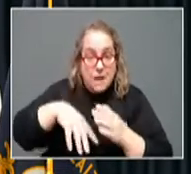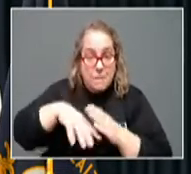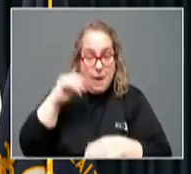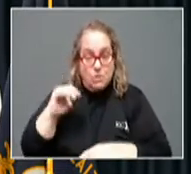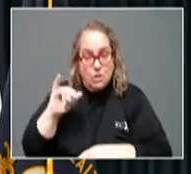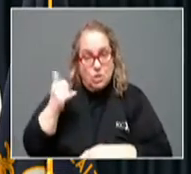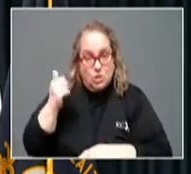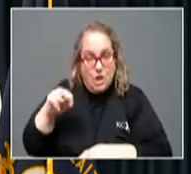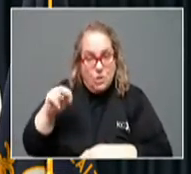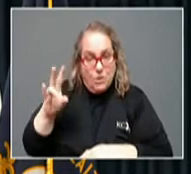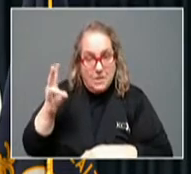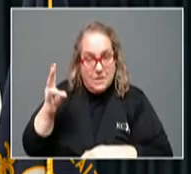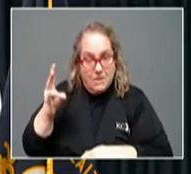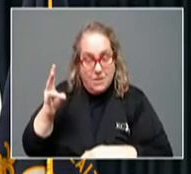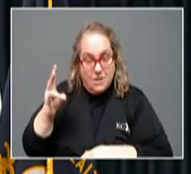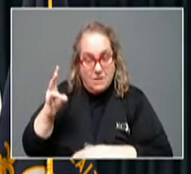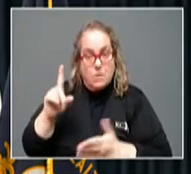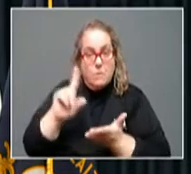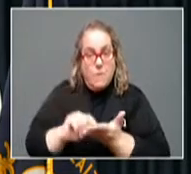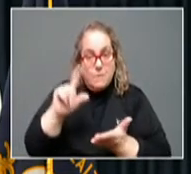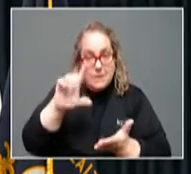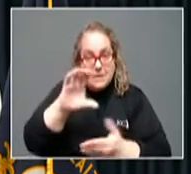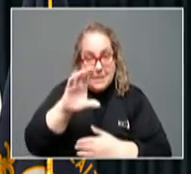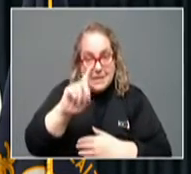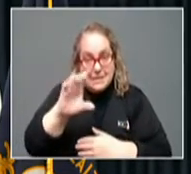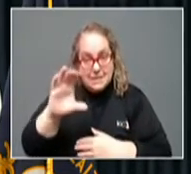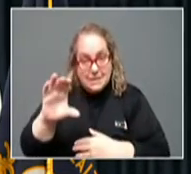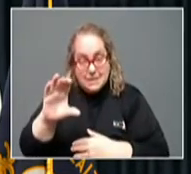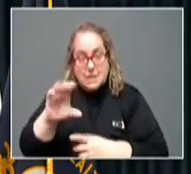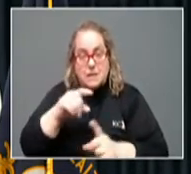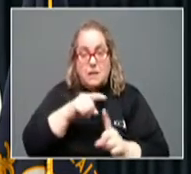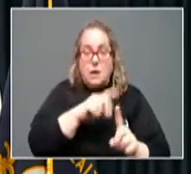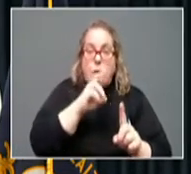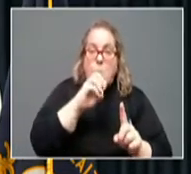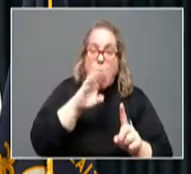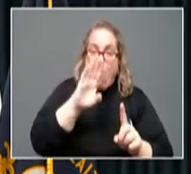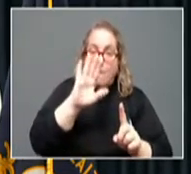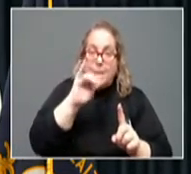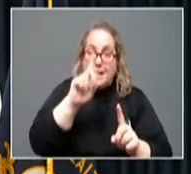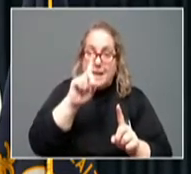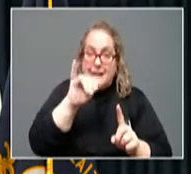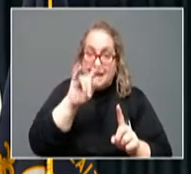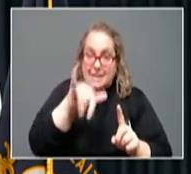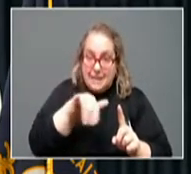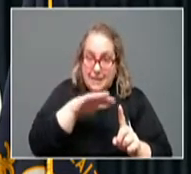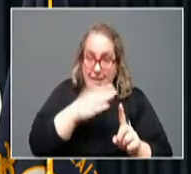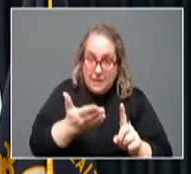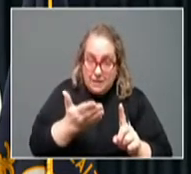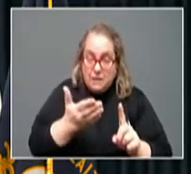CDCs morbidity mortality weekly report that talked about the safety of